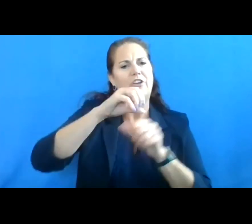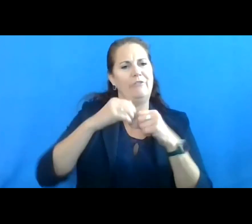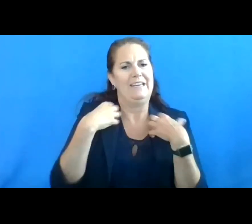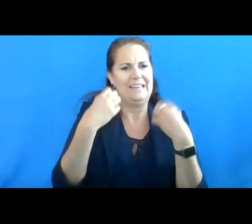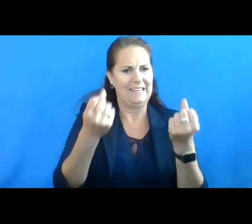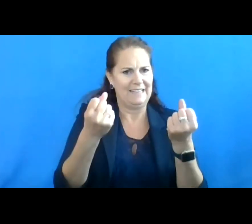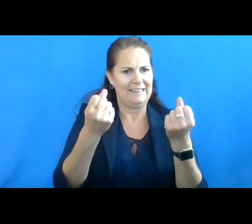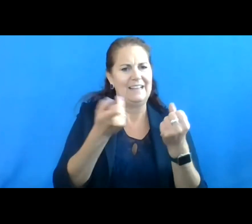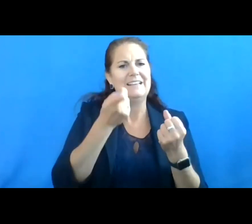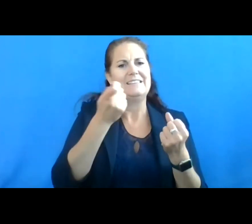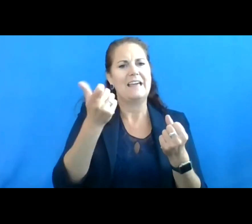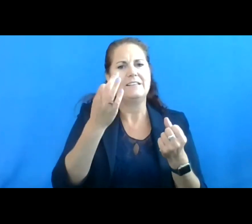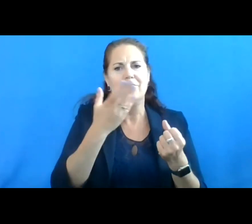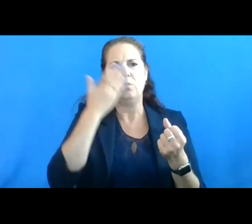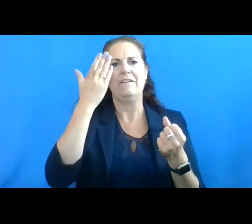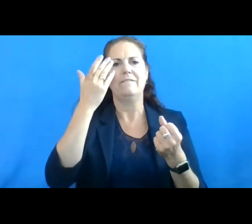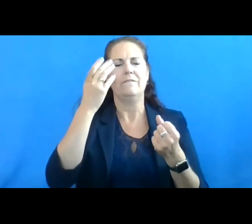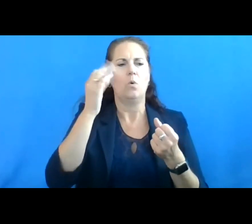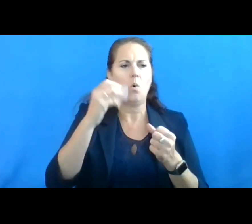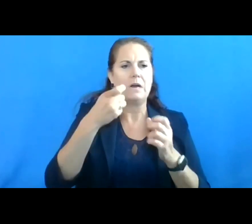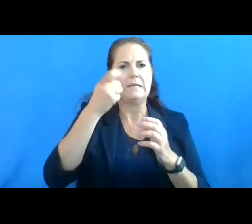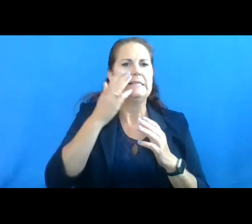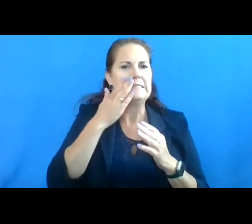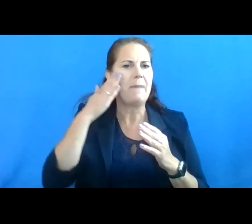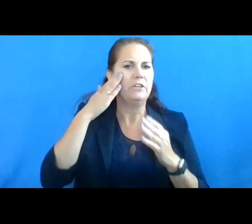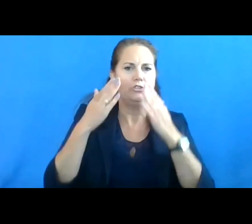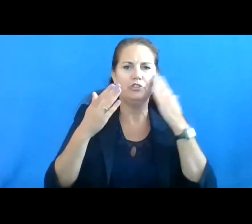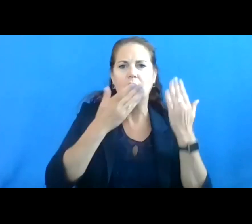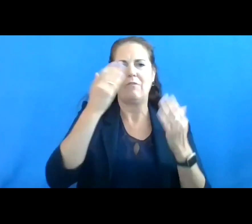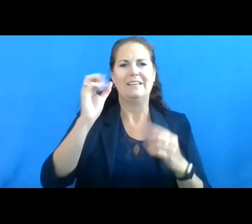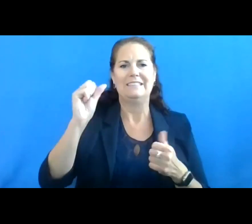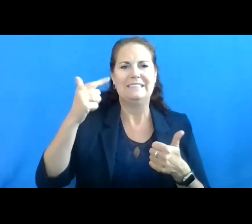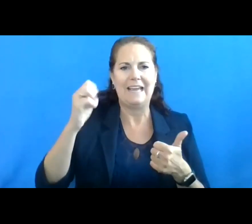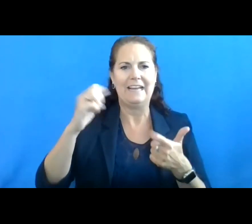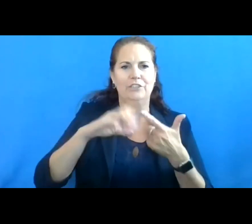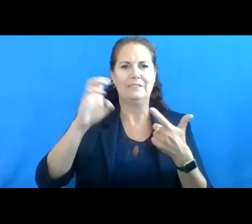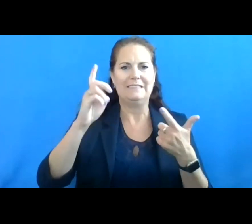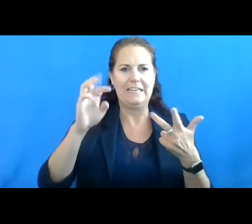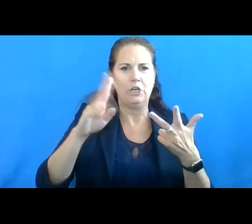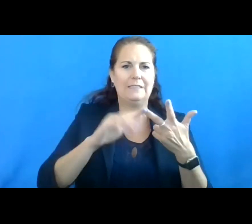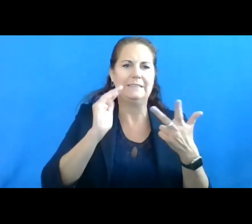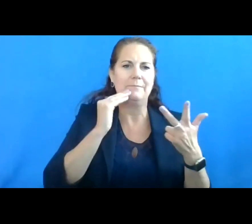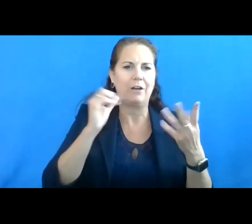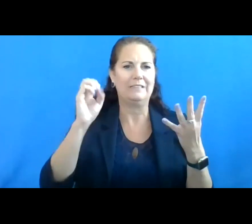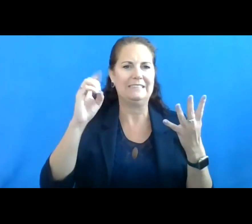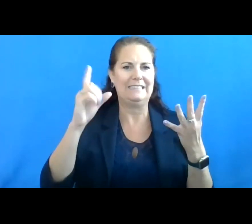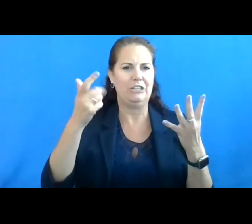The slightest whiff of sacred smudges with its healing aromas of sage, cedar, tobacco and sweetgrass are at our grasp.